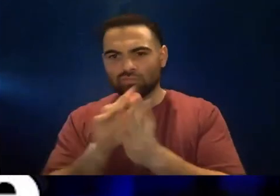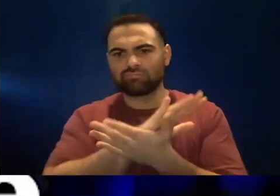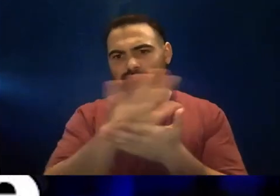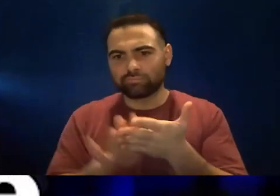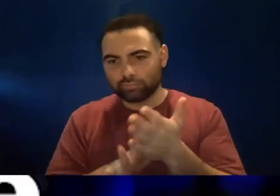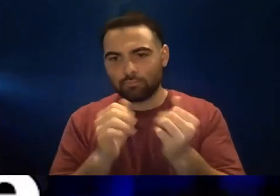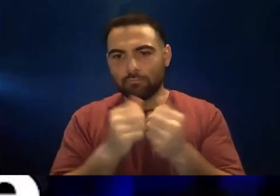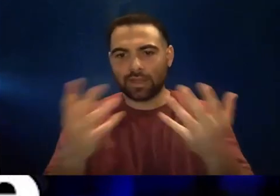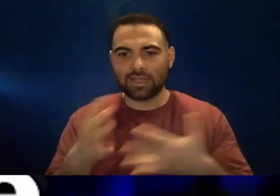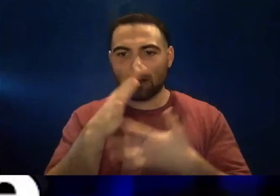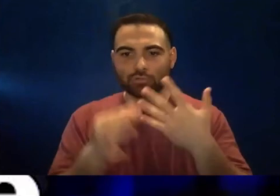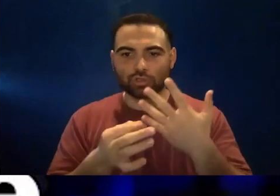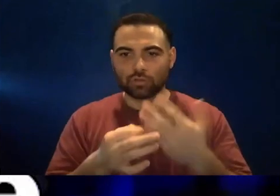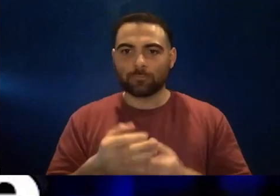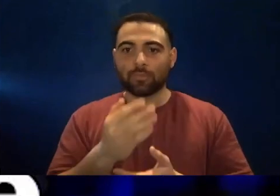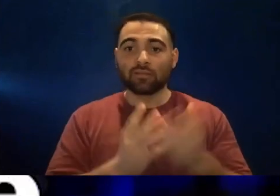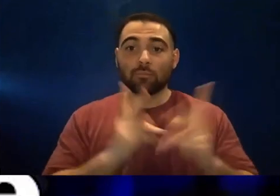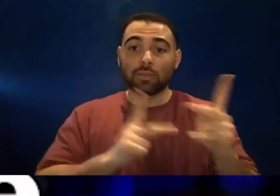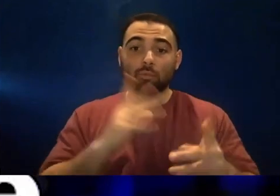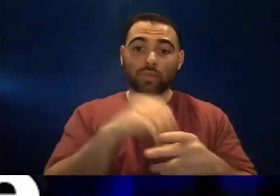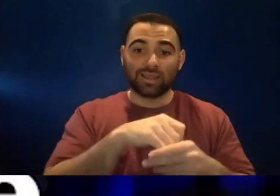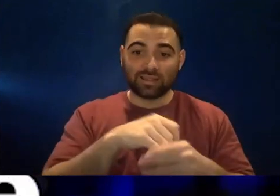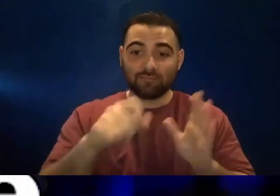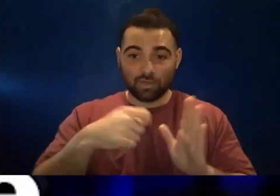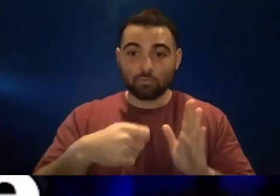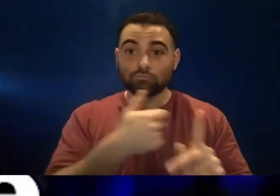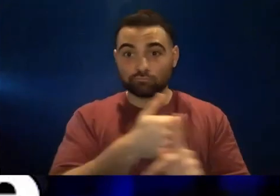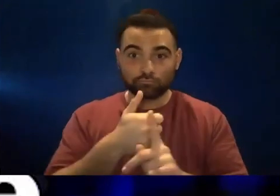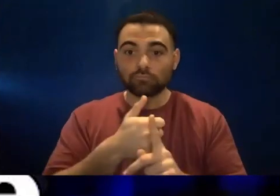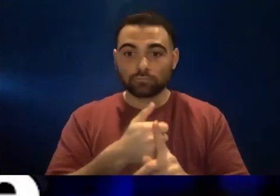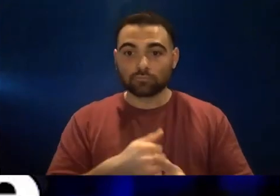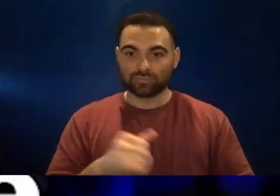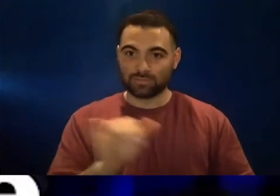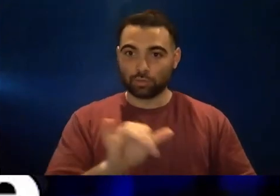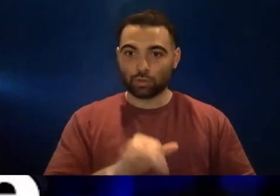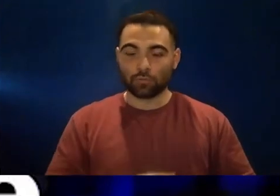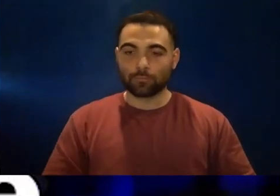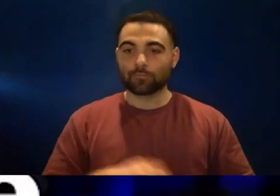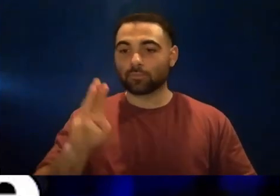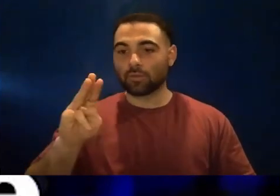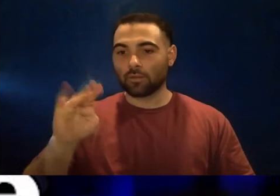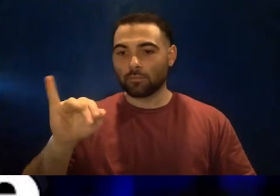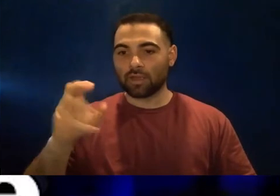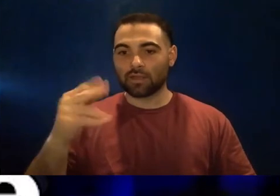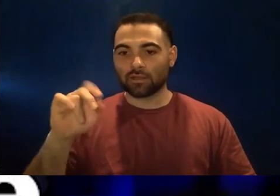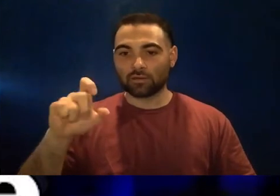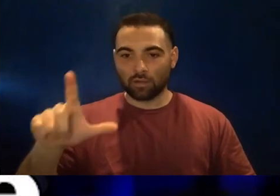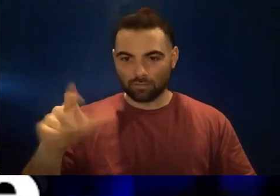Some of the people in the film have done similar. In fact, Michael has his own YouTube channel